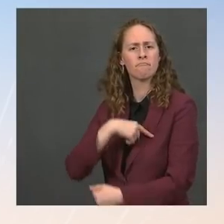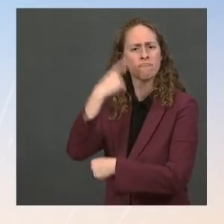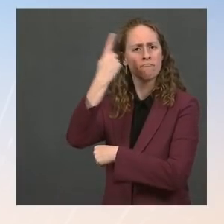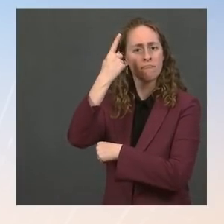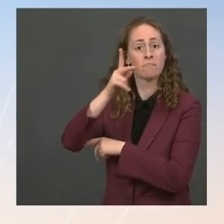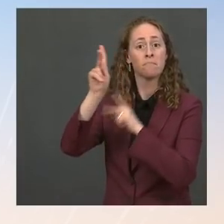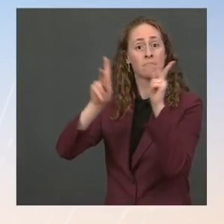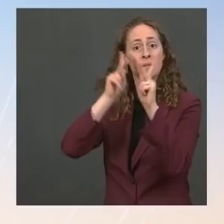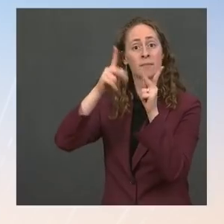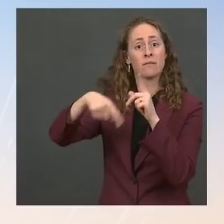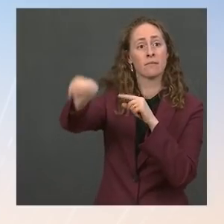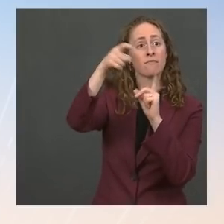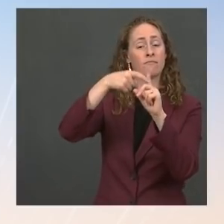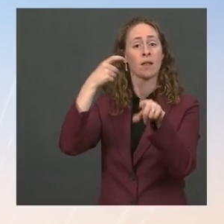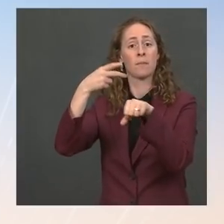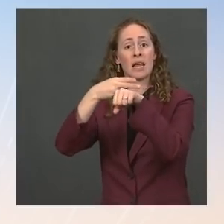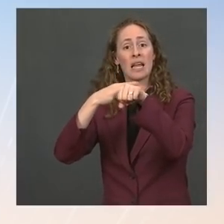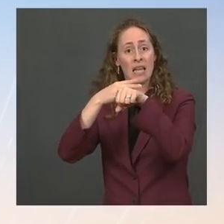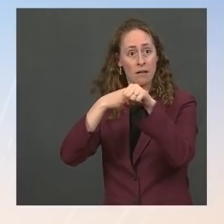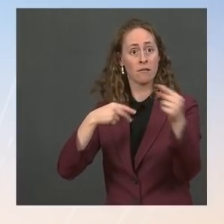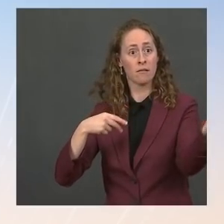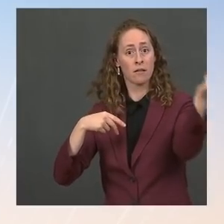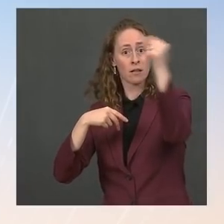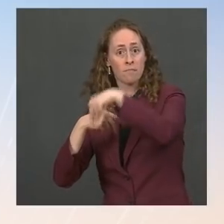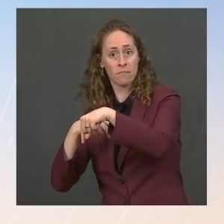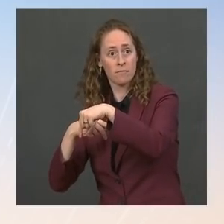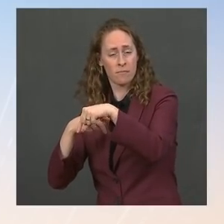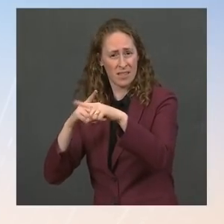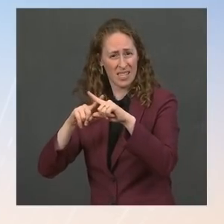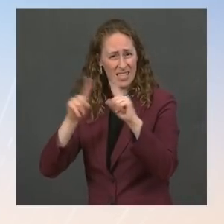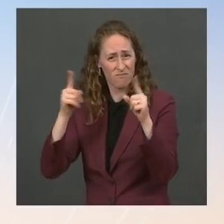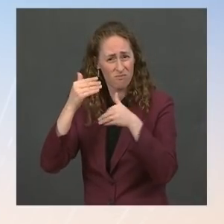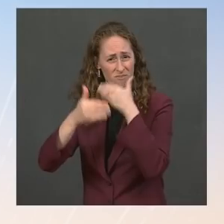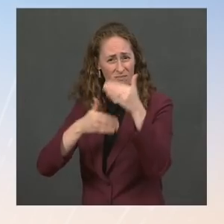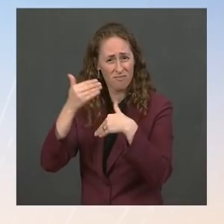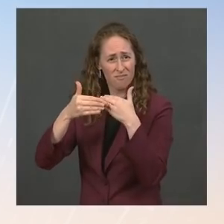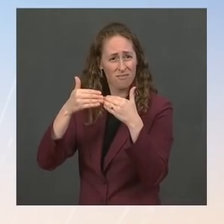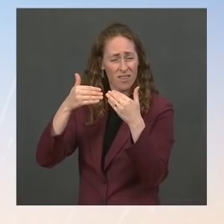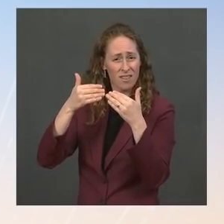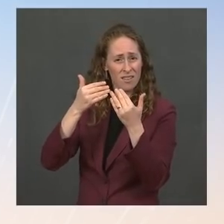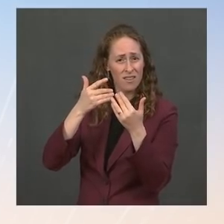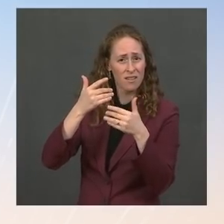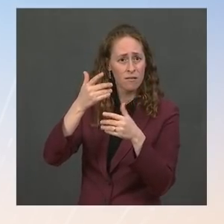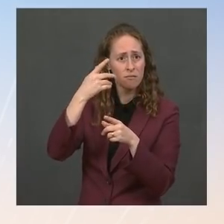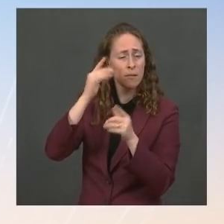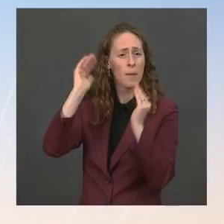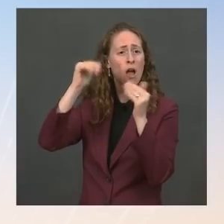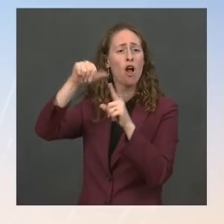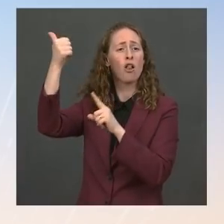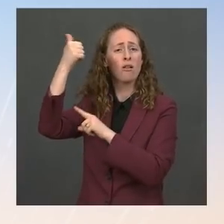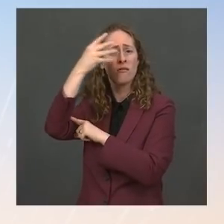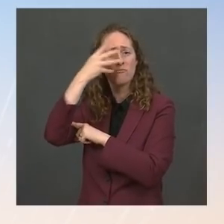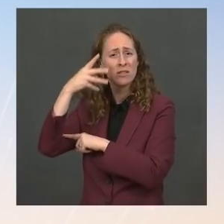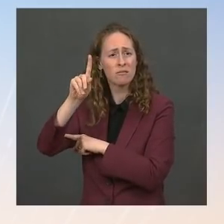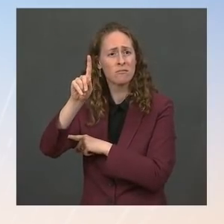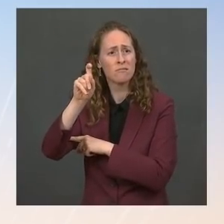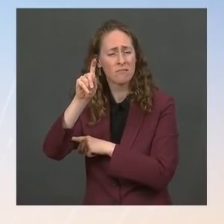in this nation, been different than other nations. You have people like Congresswoman Sheila Jackson Lee who's calling for equal treatment and fairness